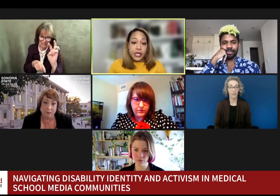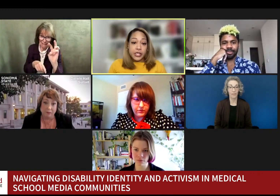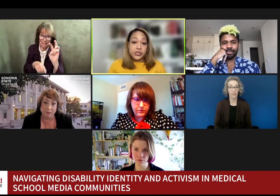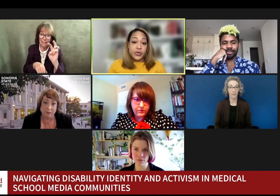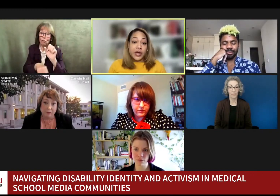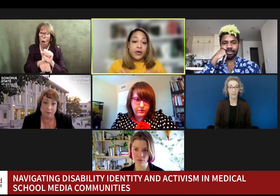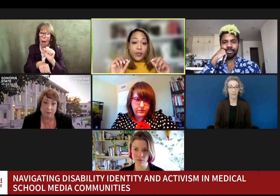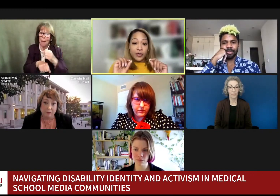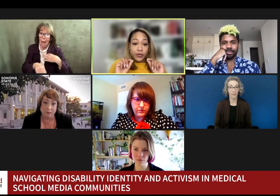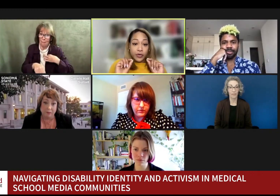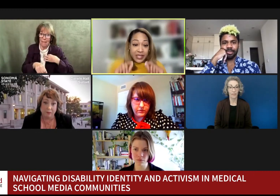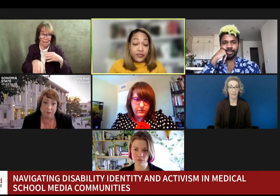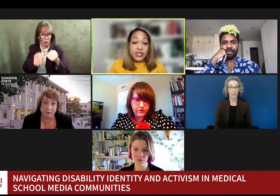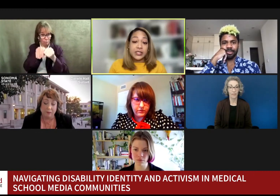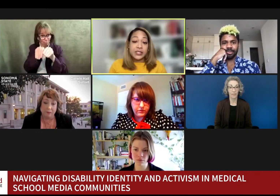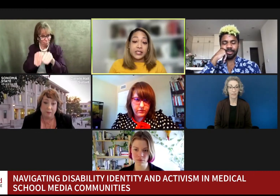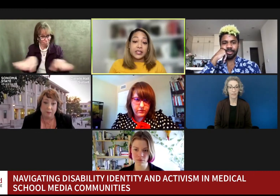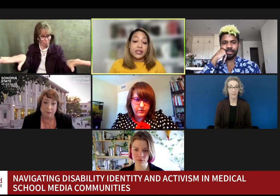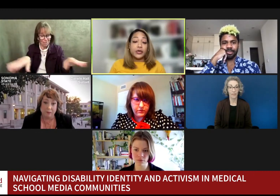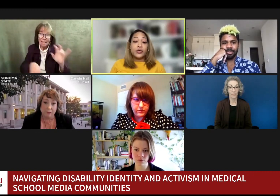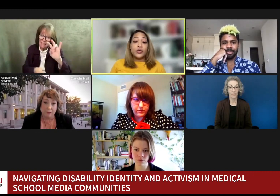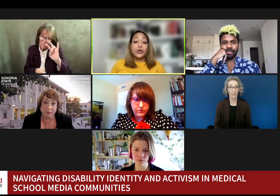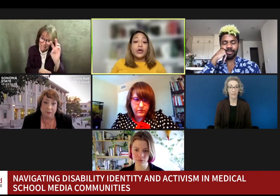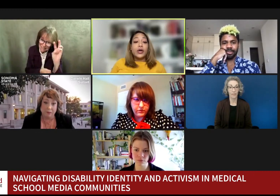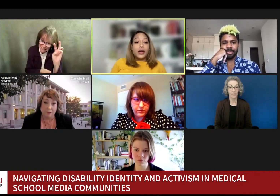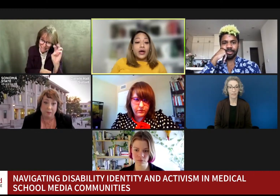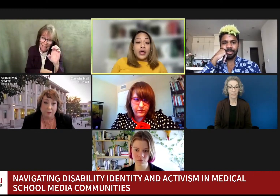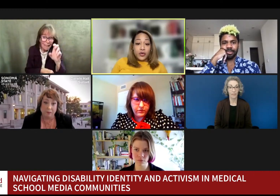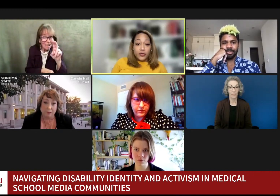I went for 76 clinical interviews.